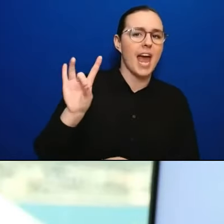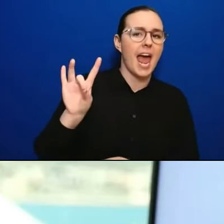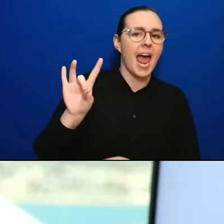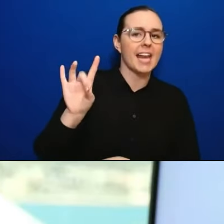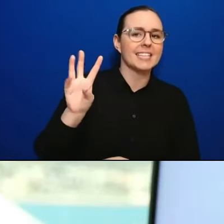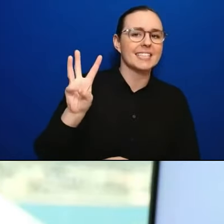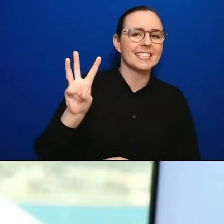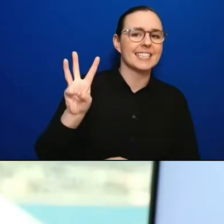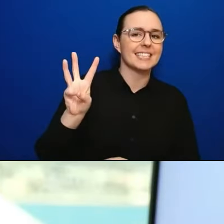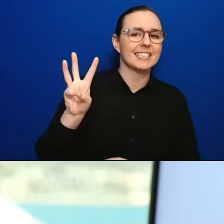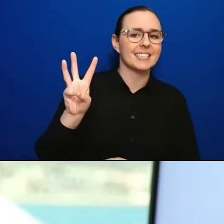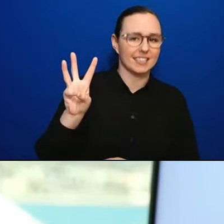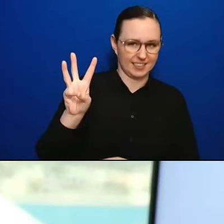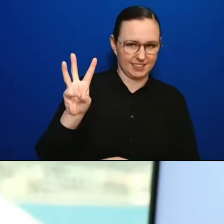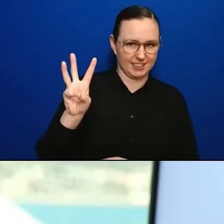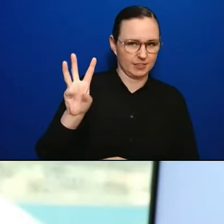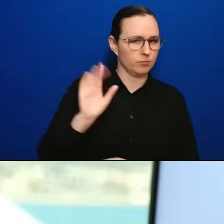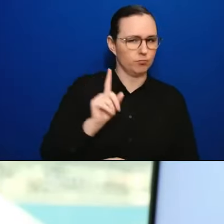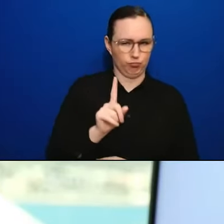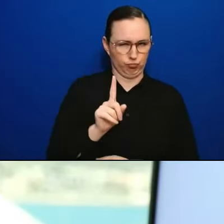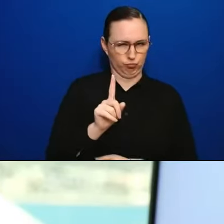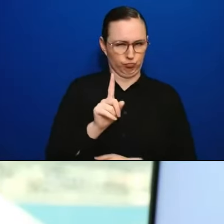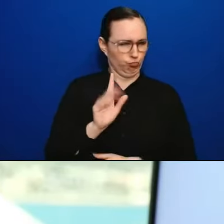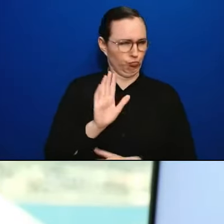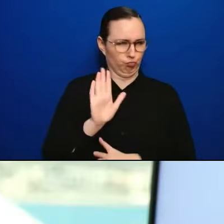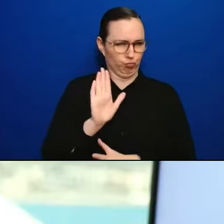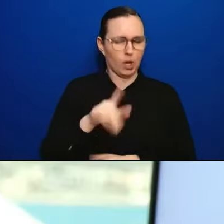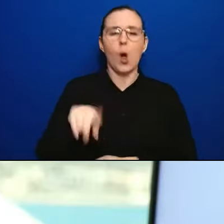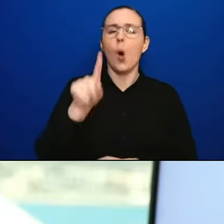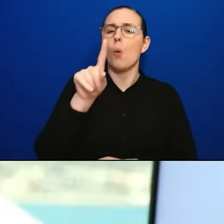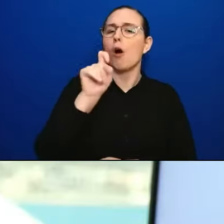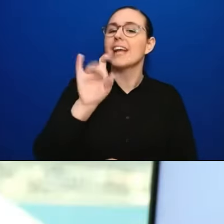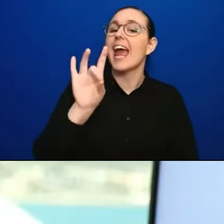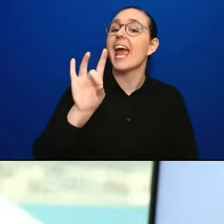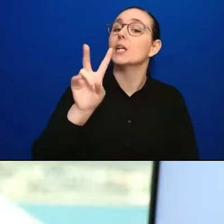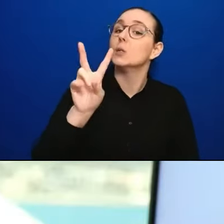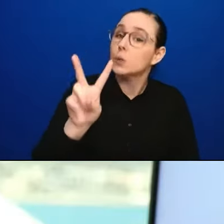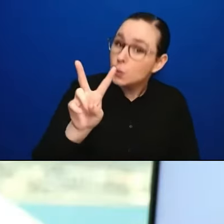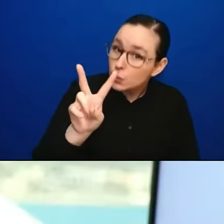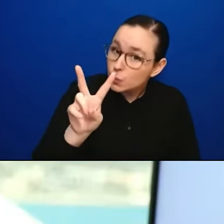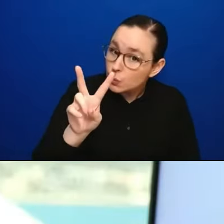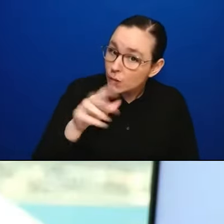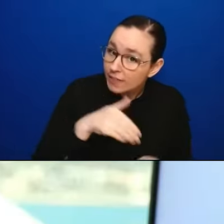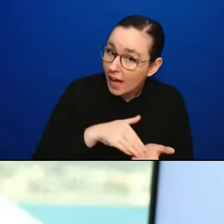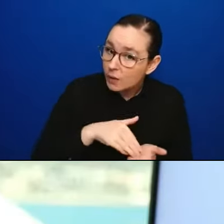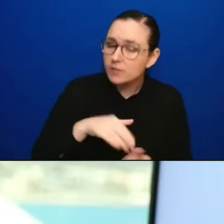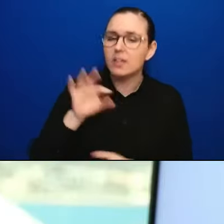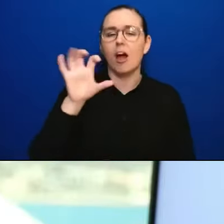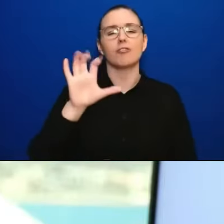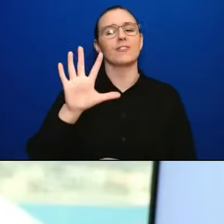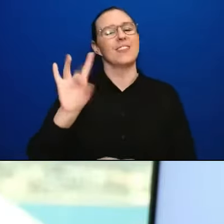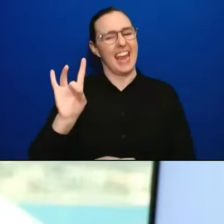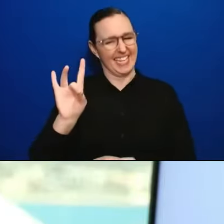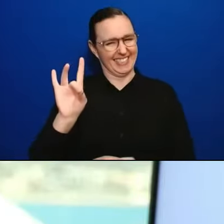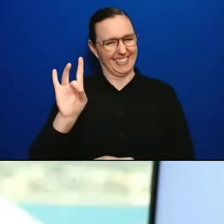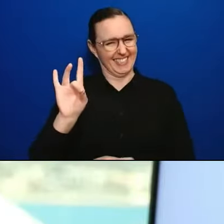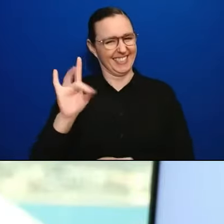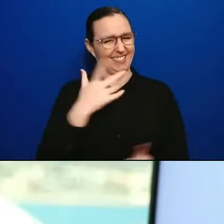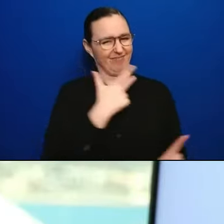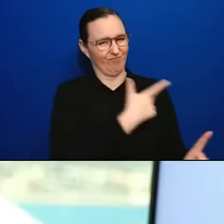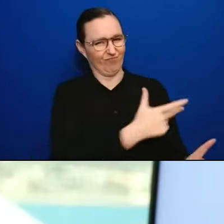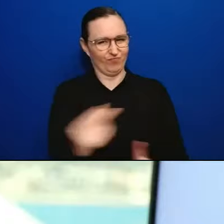vaccine and that number as of